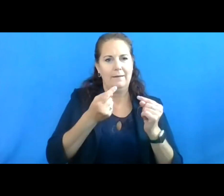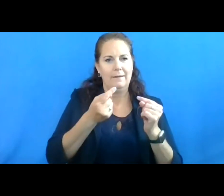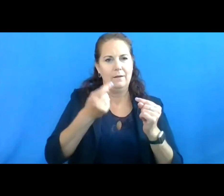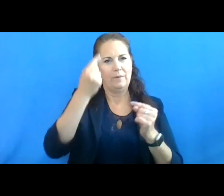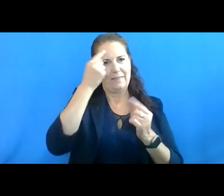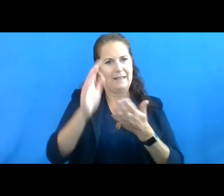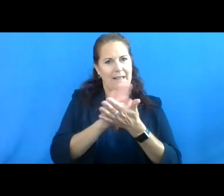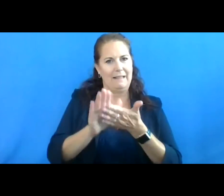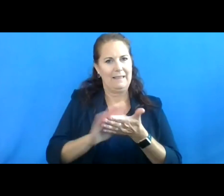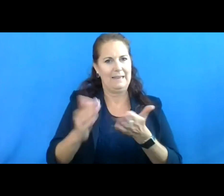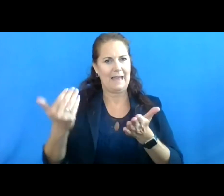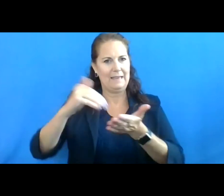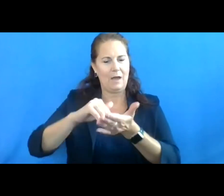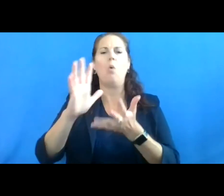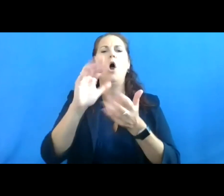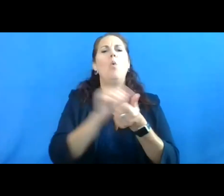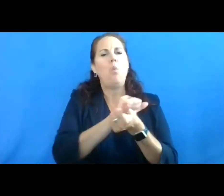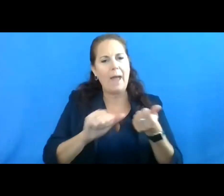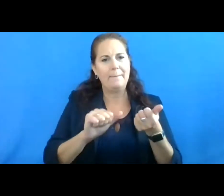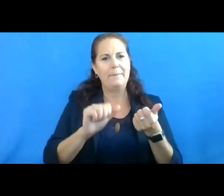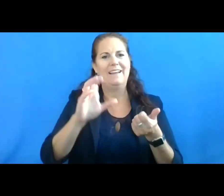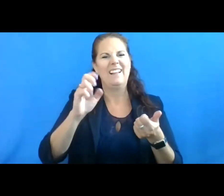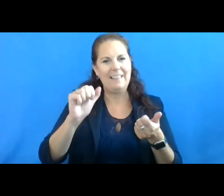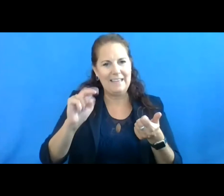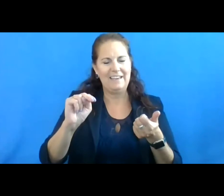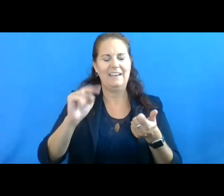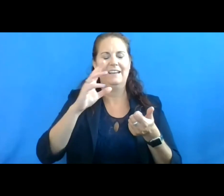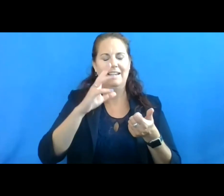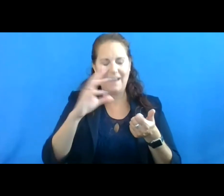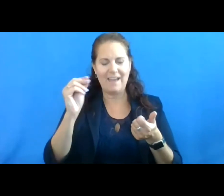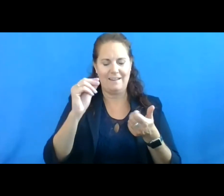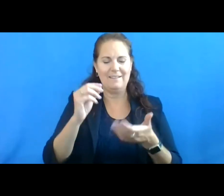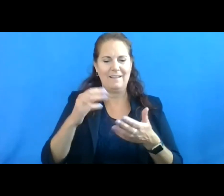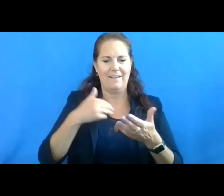And then there's also are the personal cleansing.